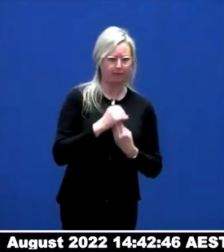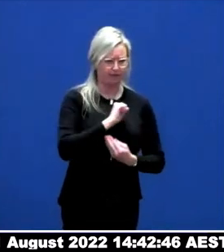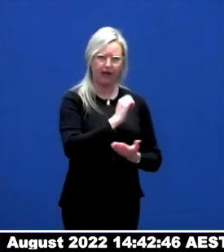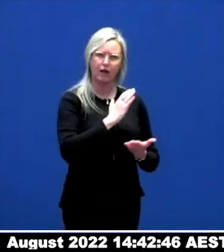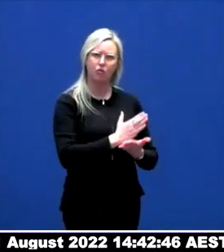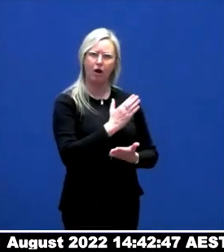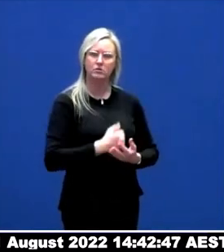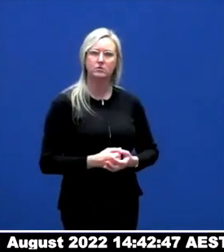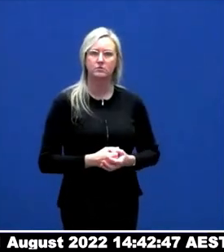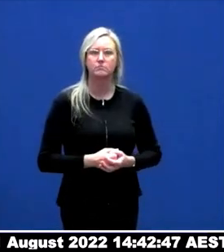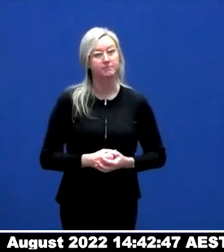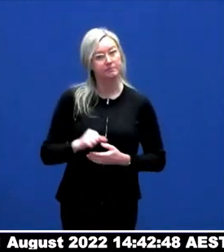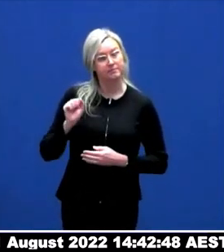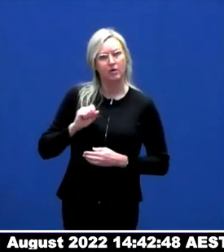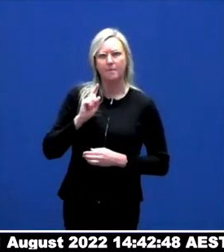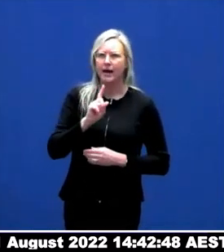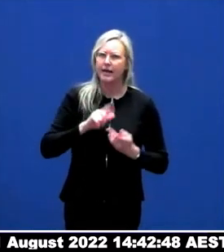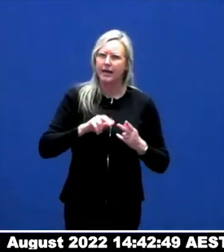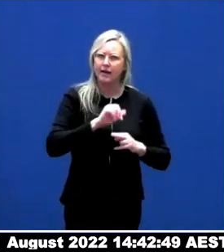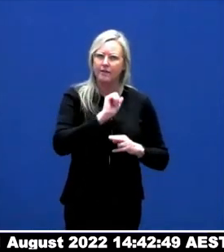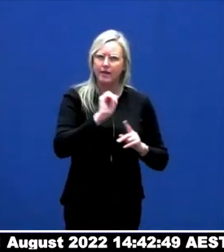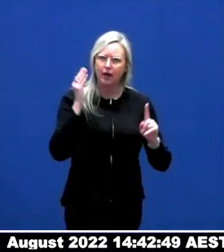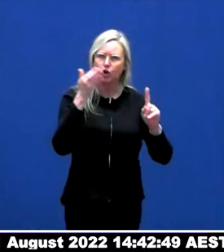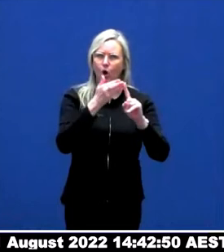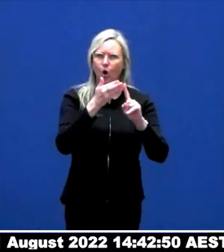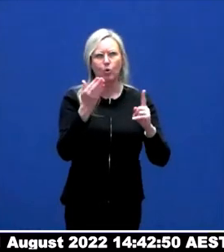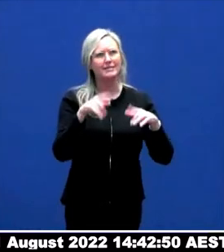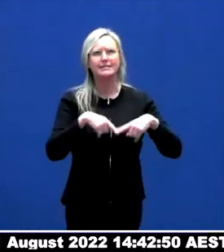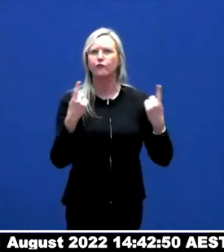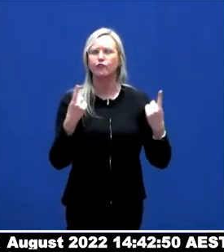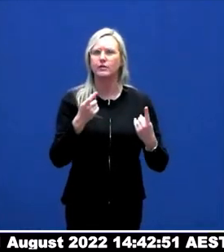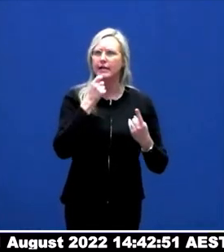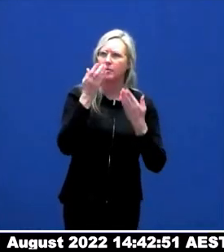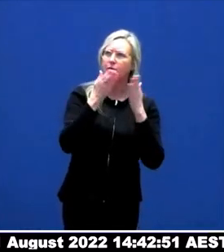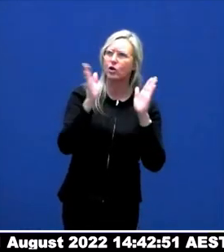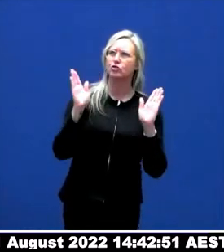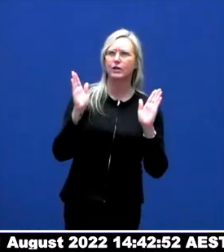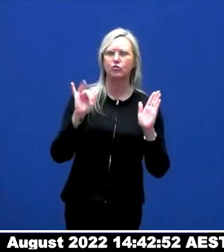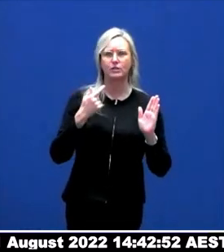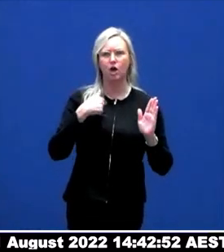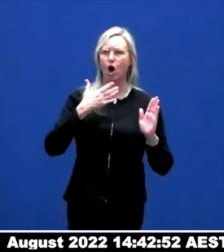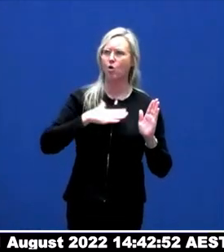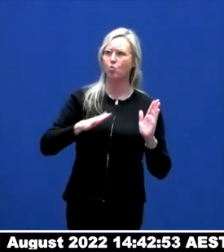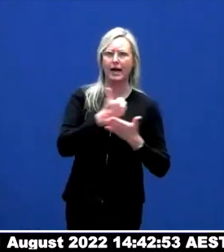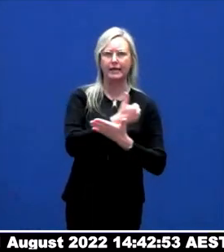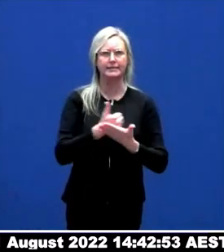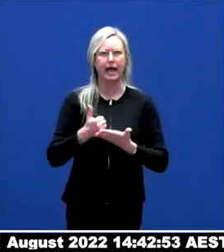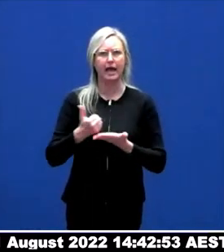But what if their goal is a little more general, "I want a stable, secure home. Give me any option that gives me that".